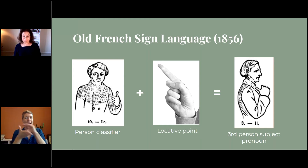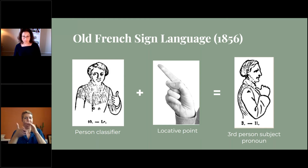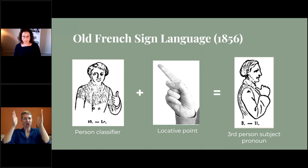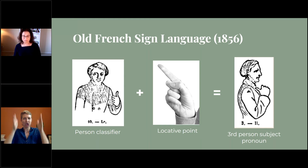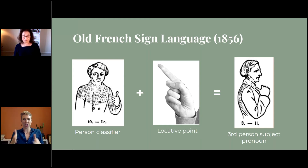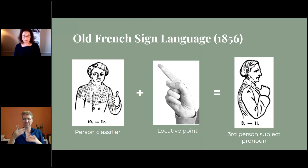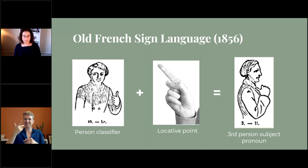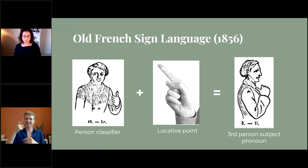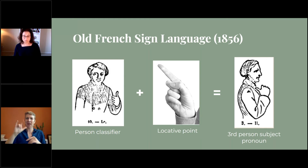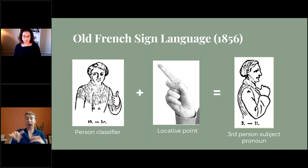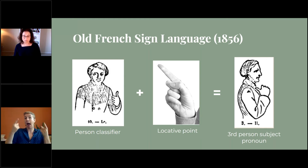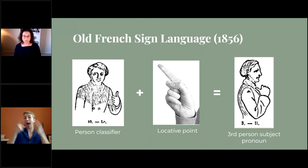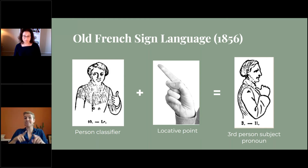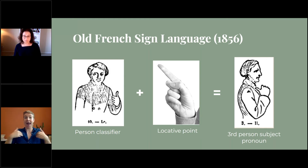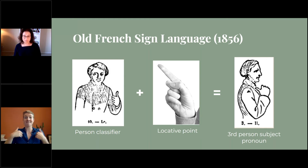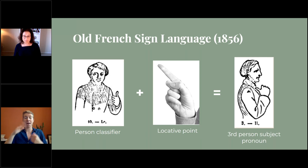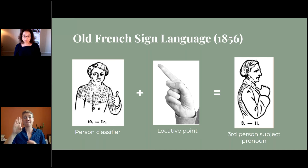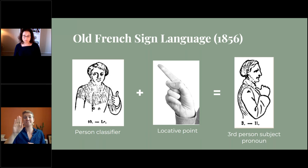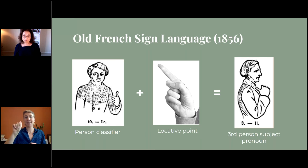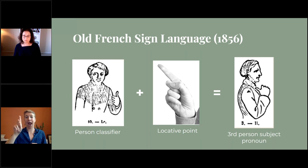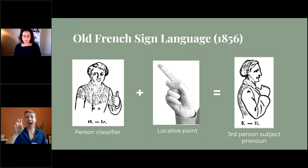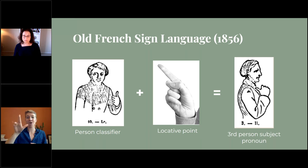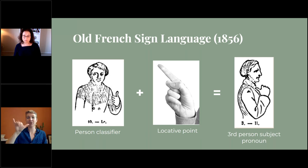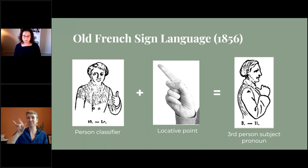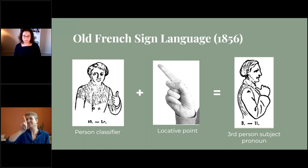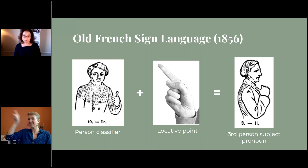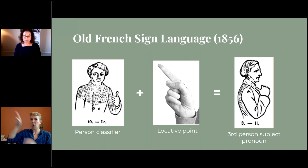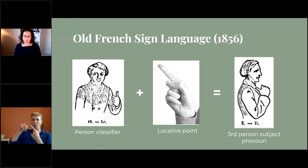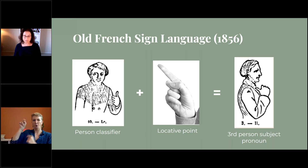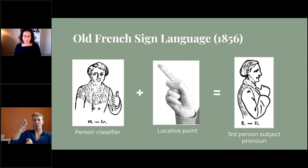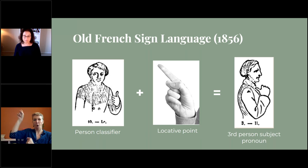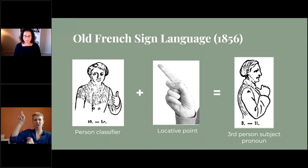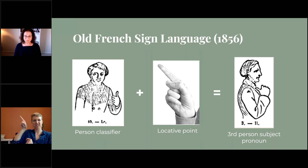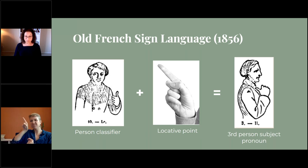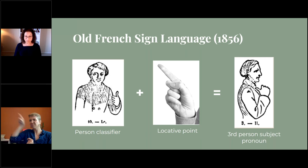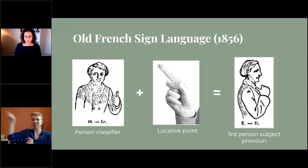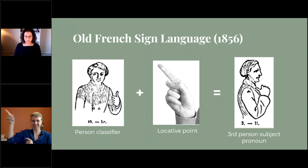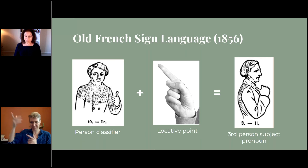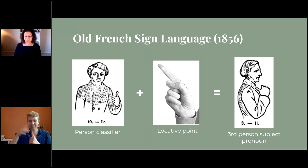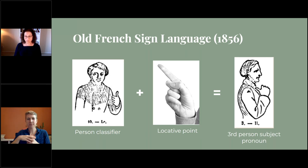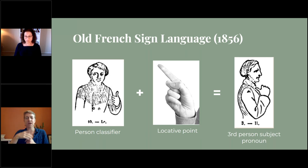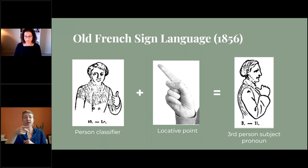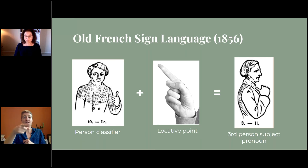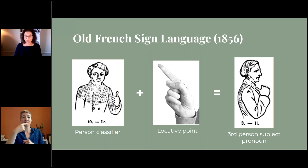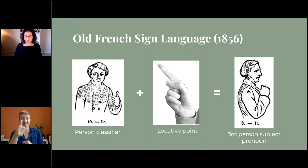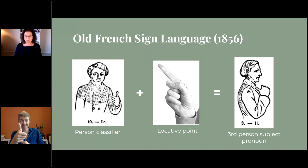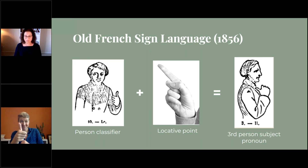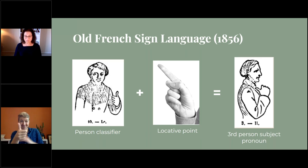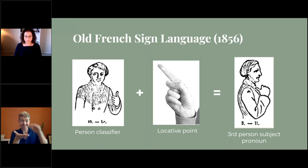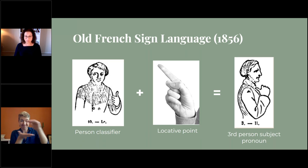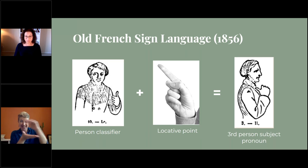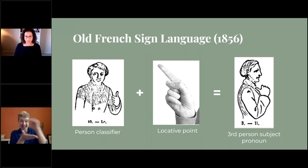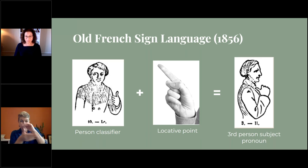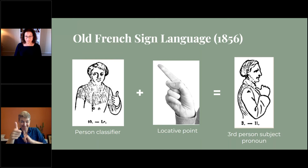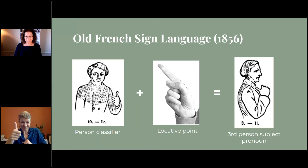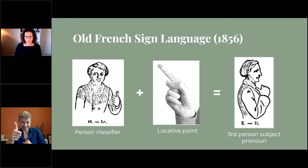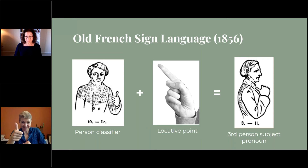And you wanted to speak of the baker that has the bakery a little bit north of where you happen to be having the conversation.